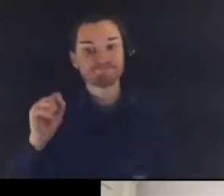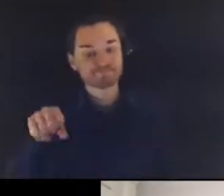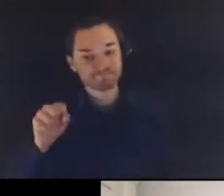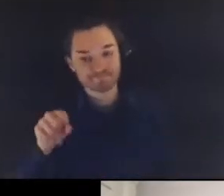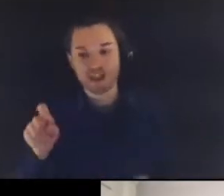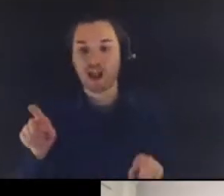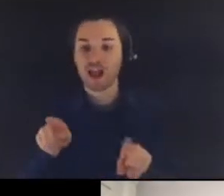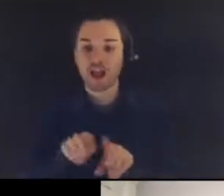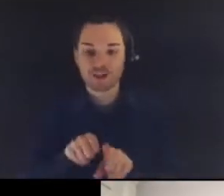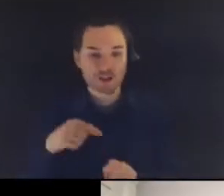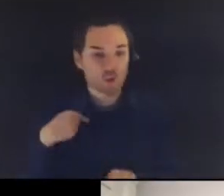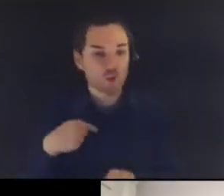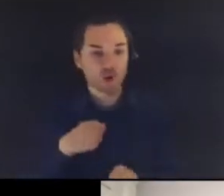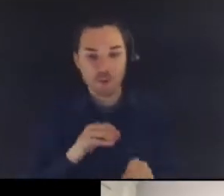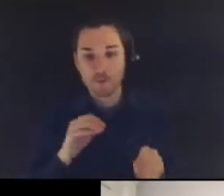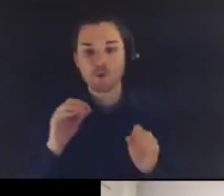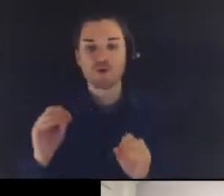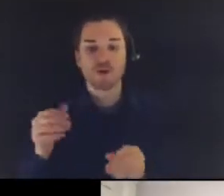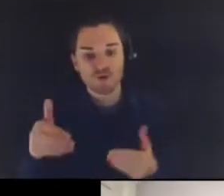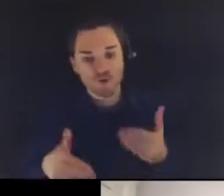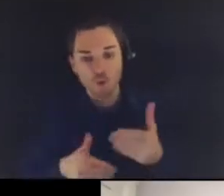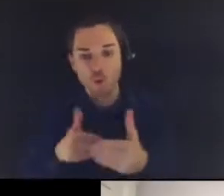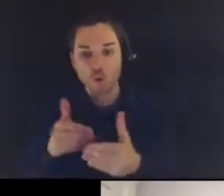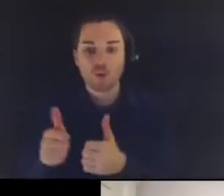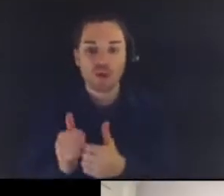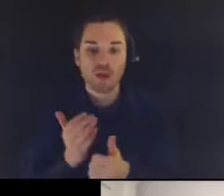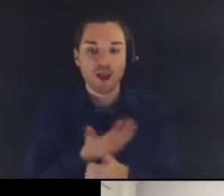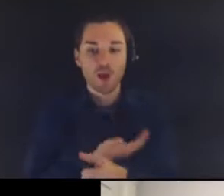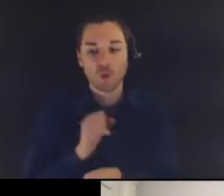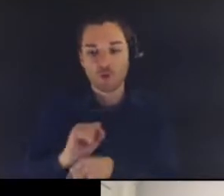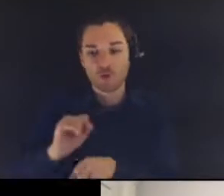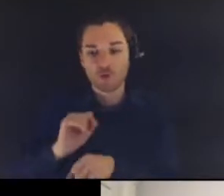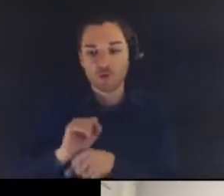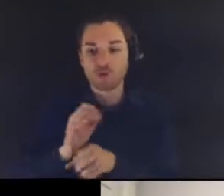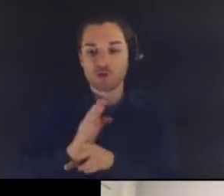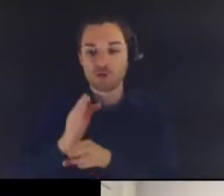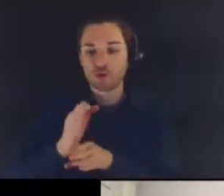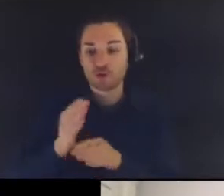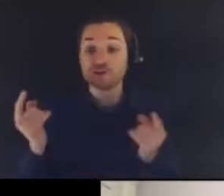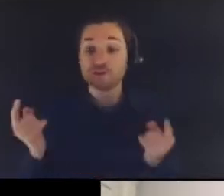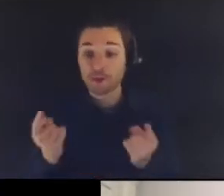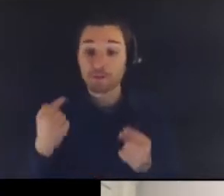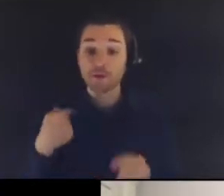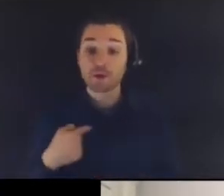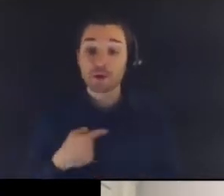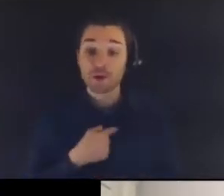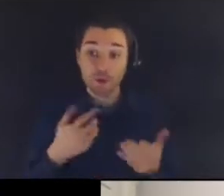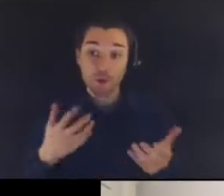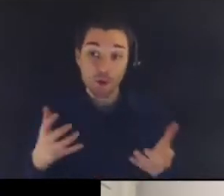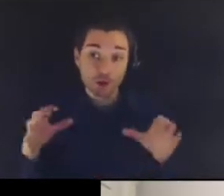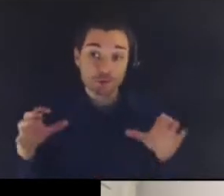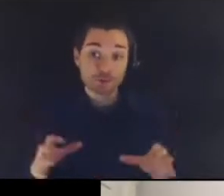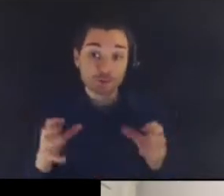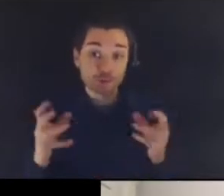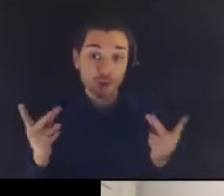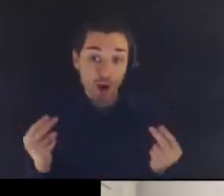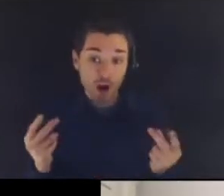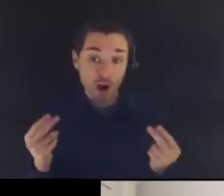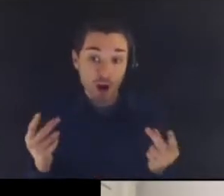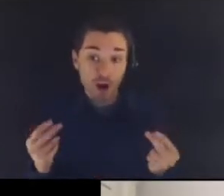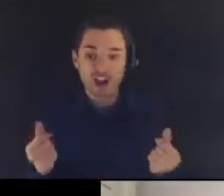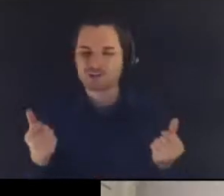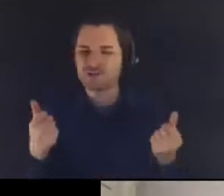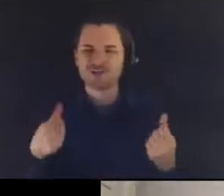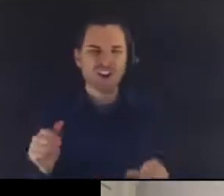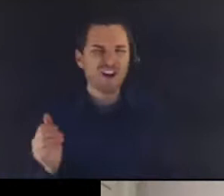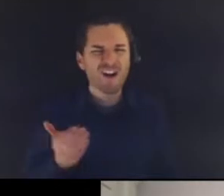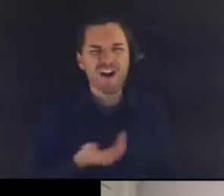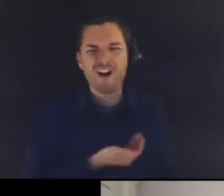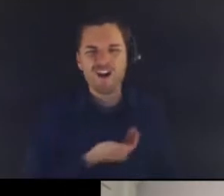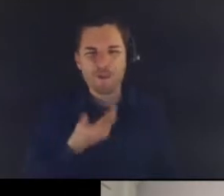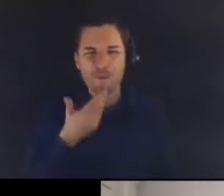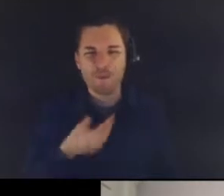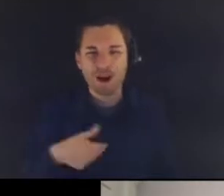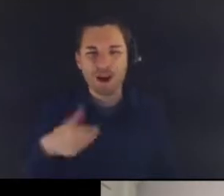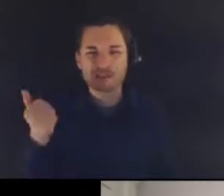forward in our careers, one of the things that we want to do is try our best to be involved